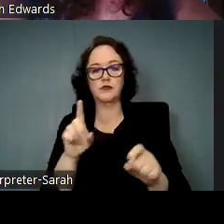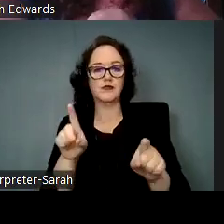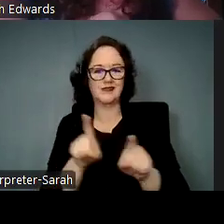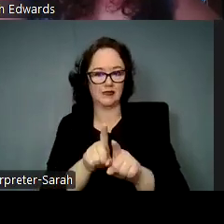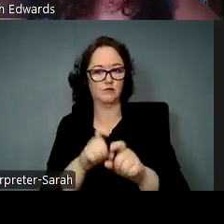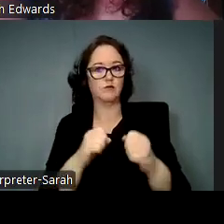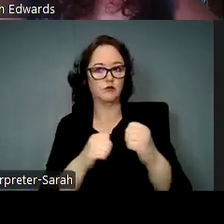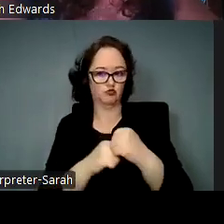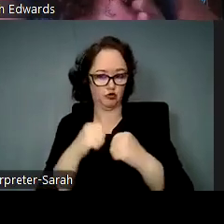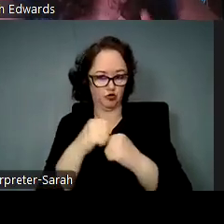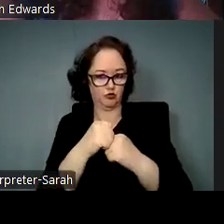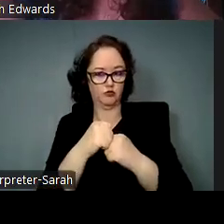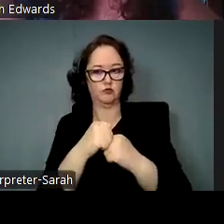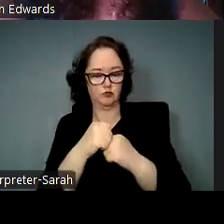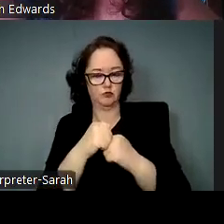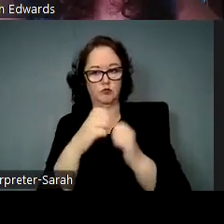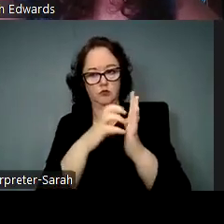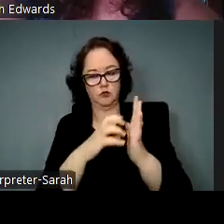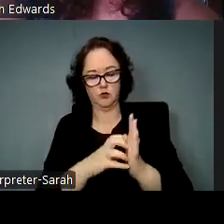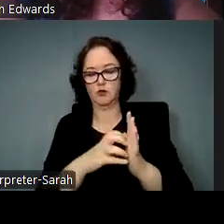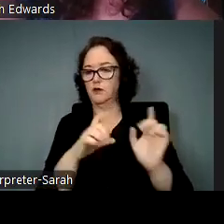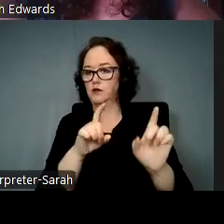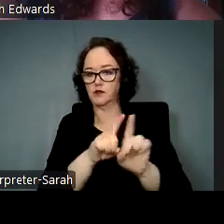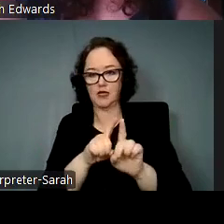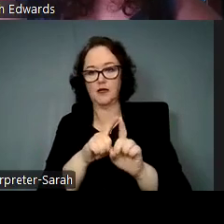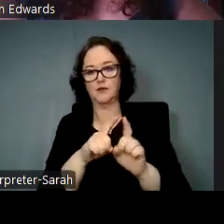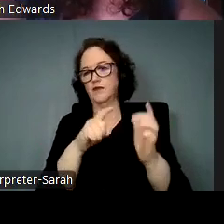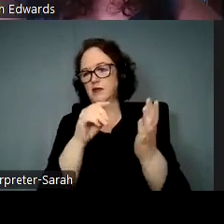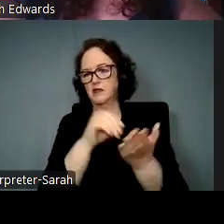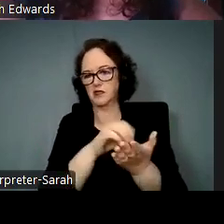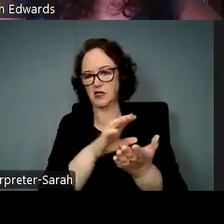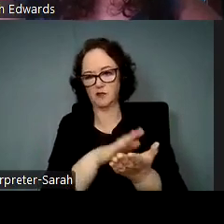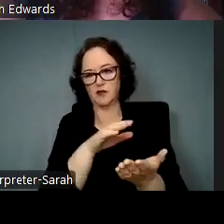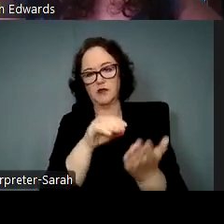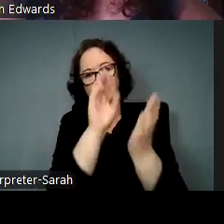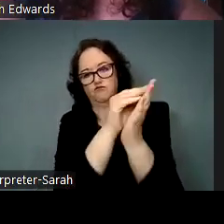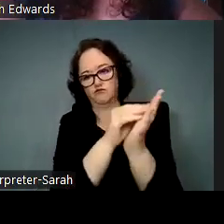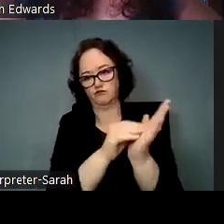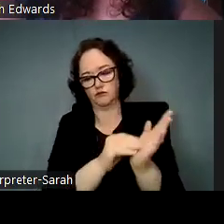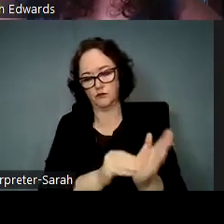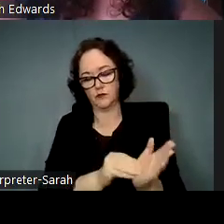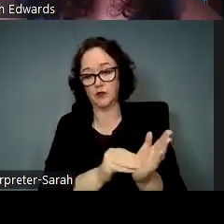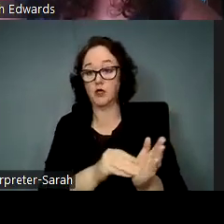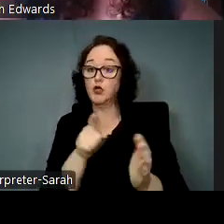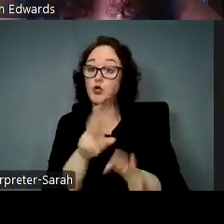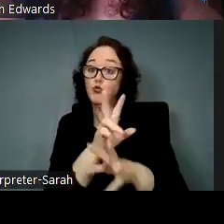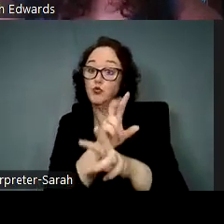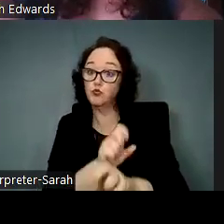all use the same document that they then fill in. So once you become familiar with how they're structured, you can find stuff